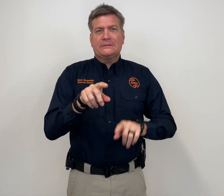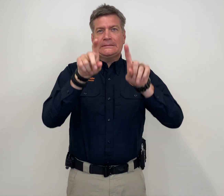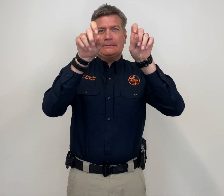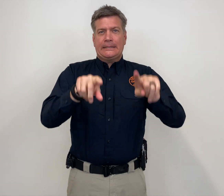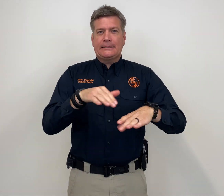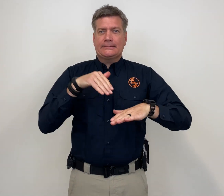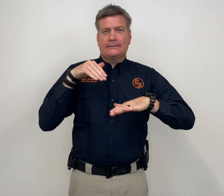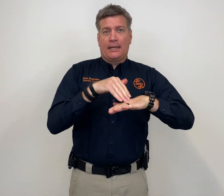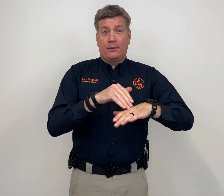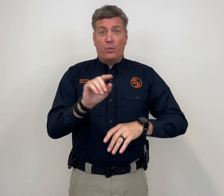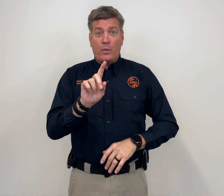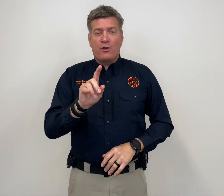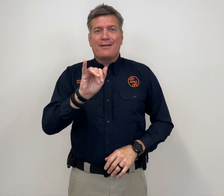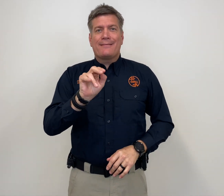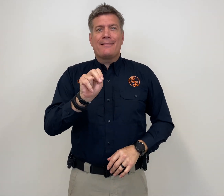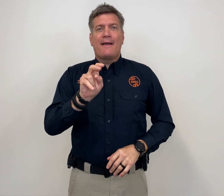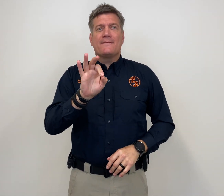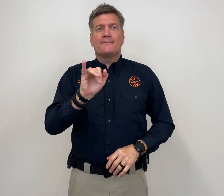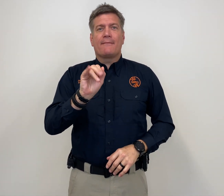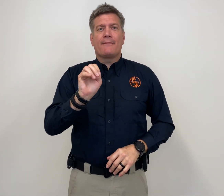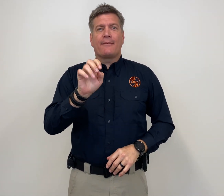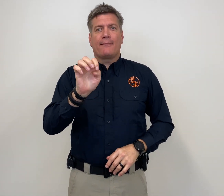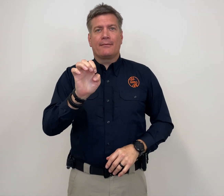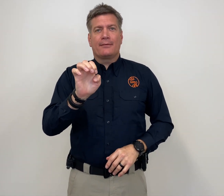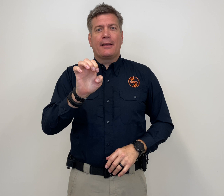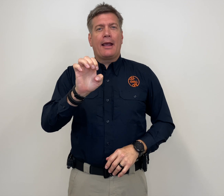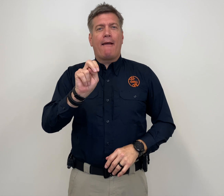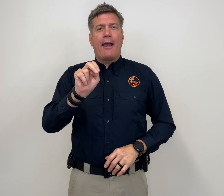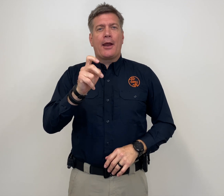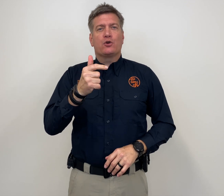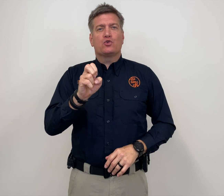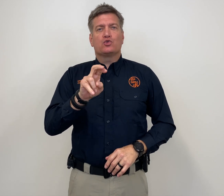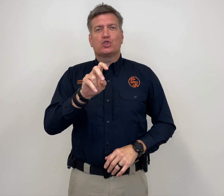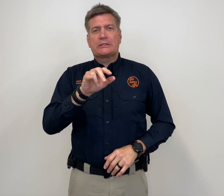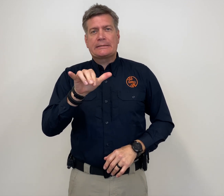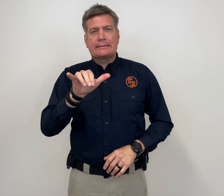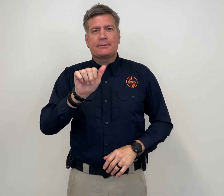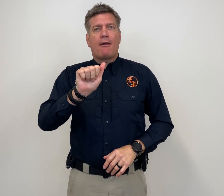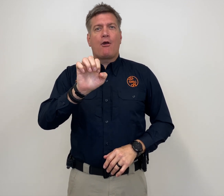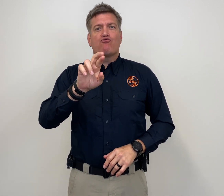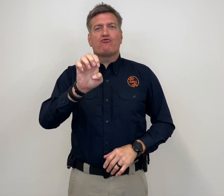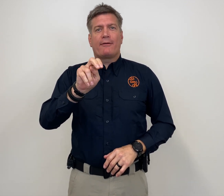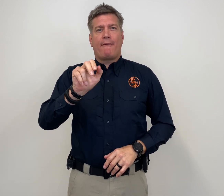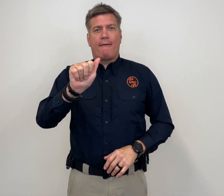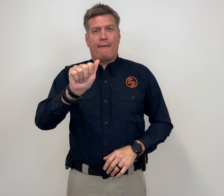testing site at the infinite energy arena in Gwinnett County